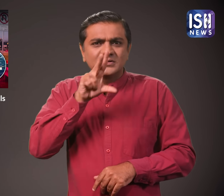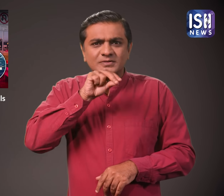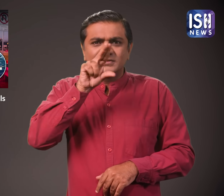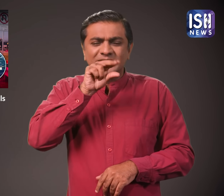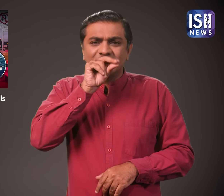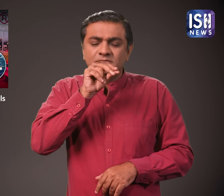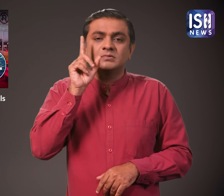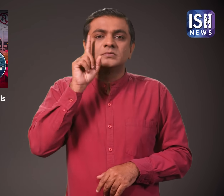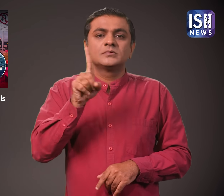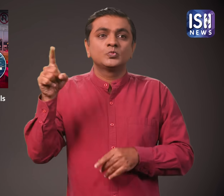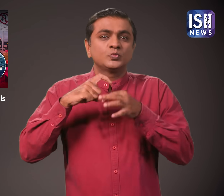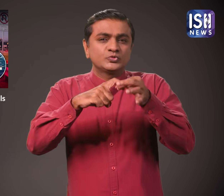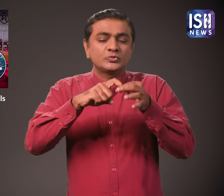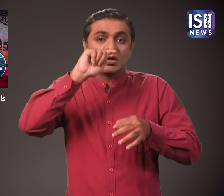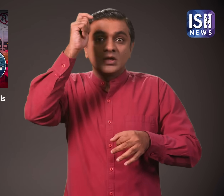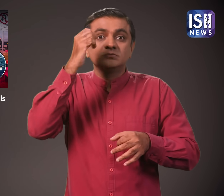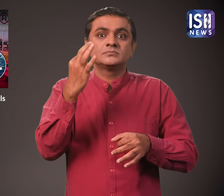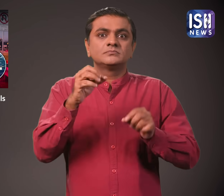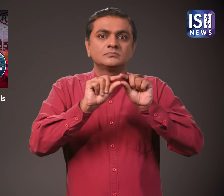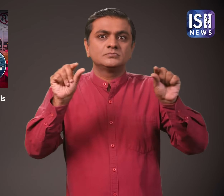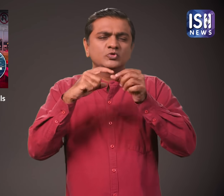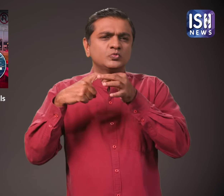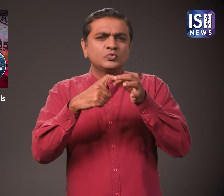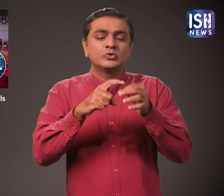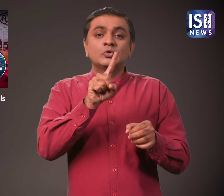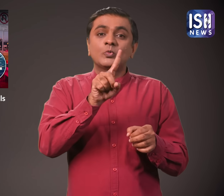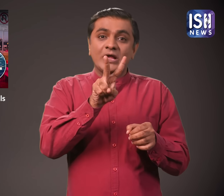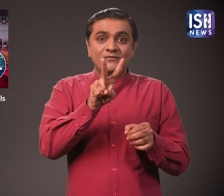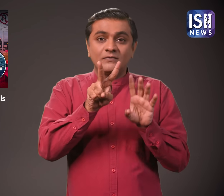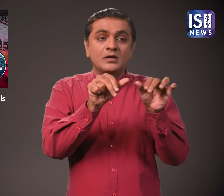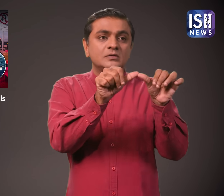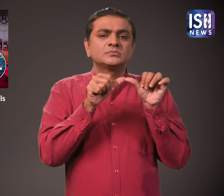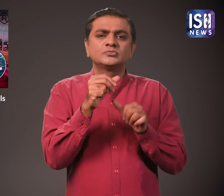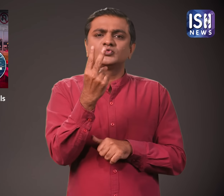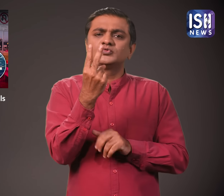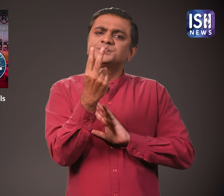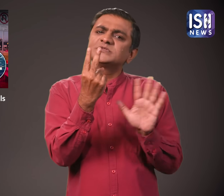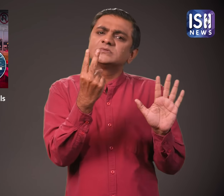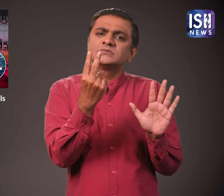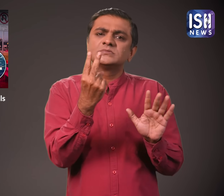Harjinder managed to answer only 2 out of 12 questions correctly on the English proficiency test.